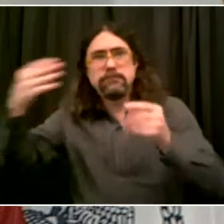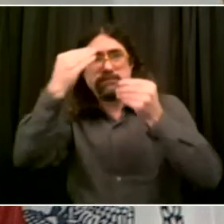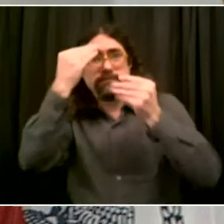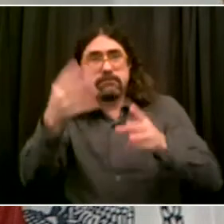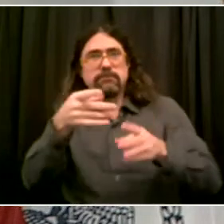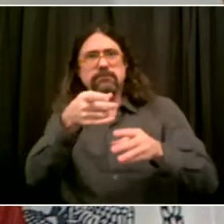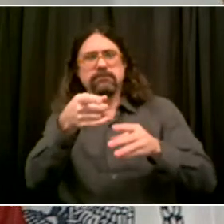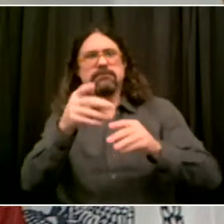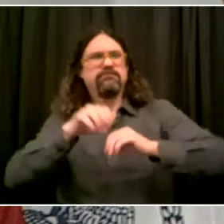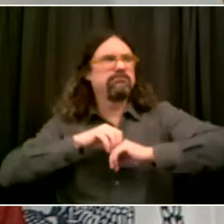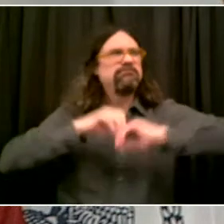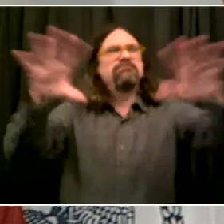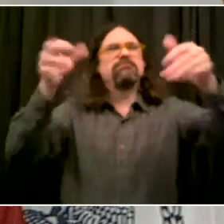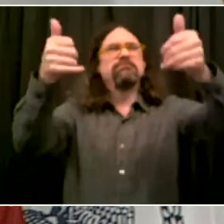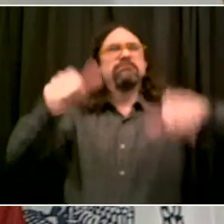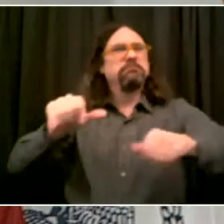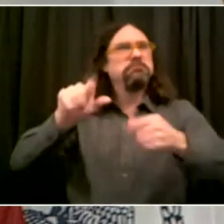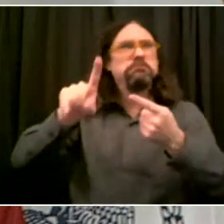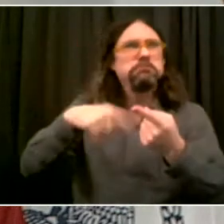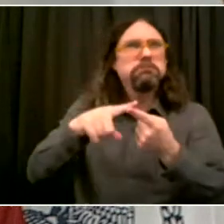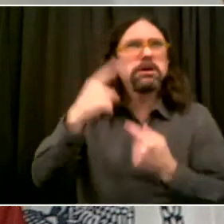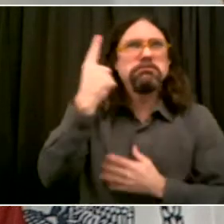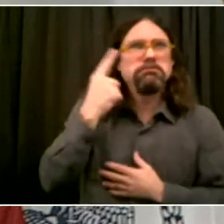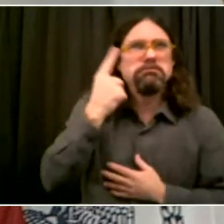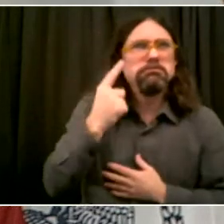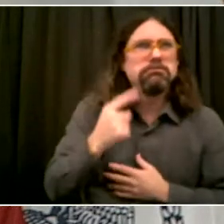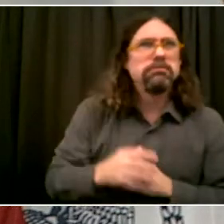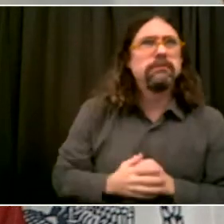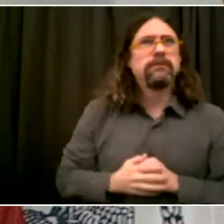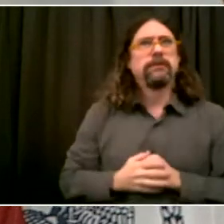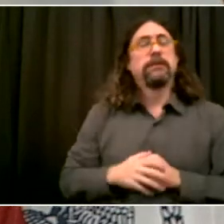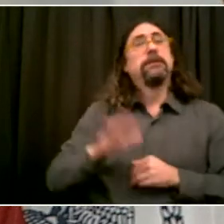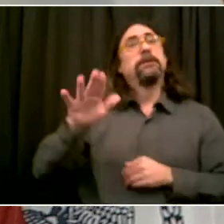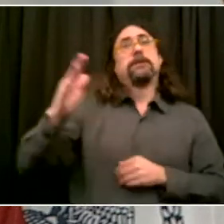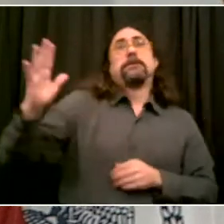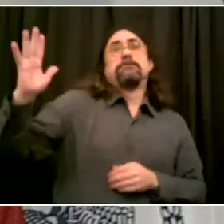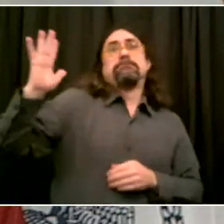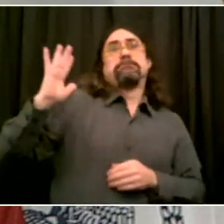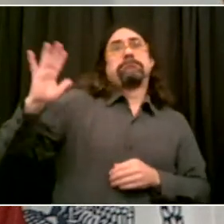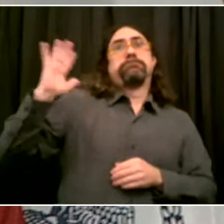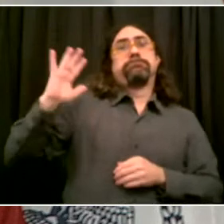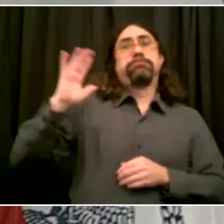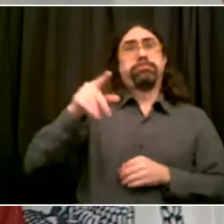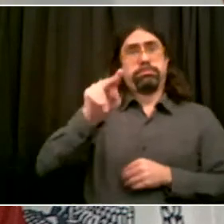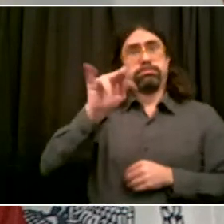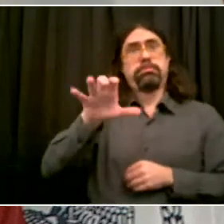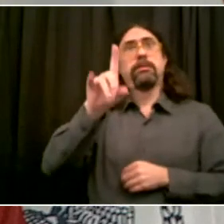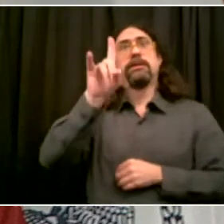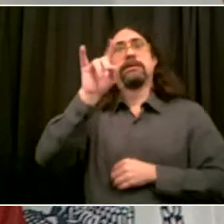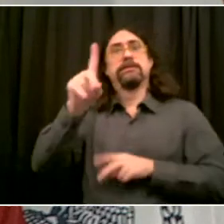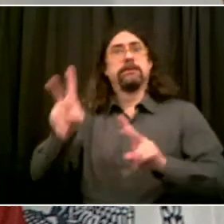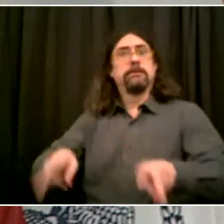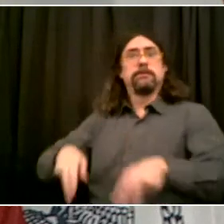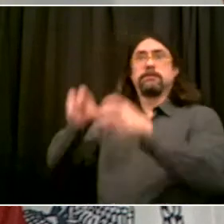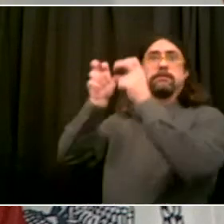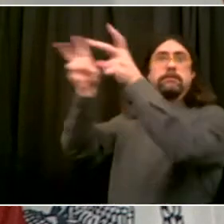DISPARITITIS EAND ACACCESS.S.